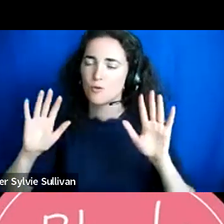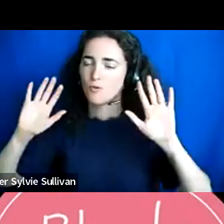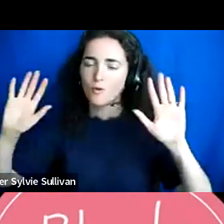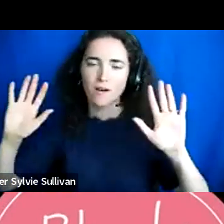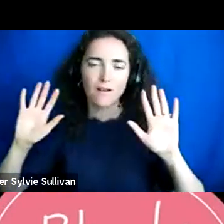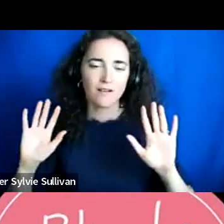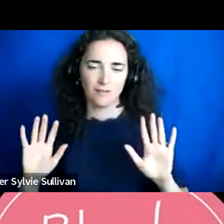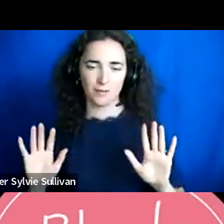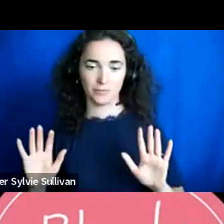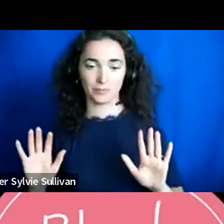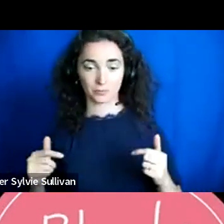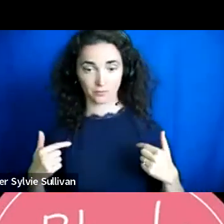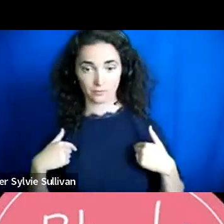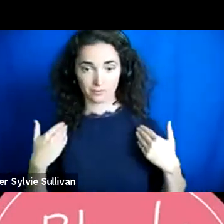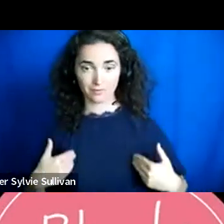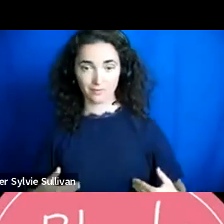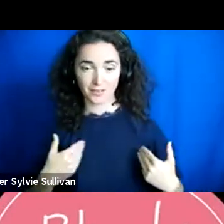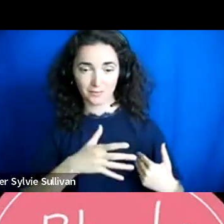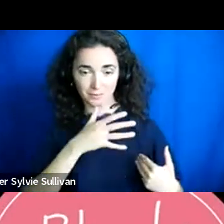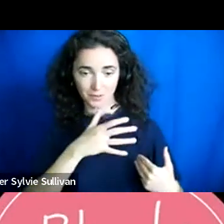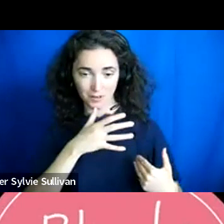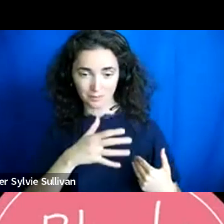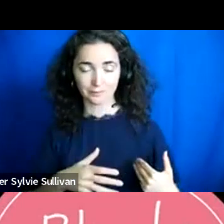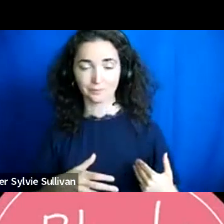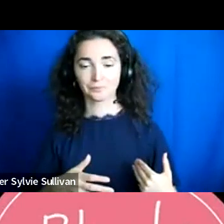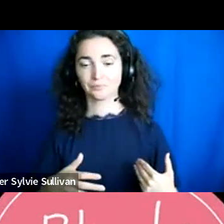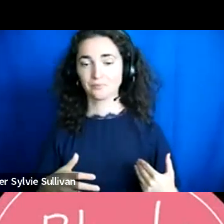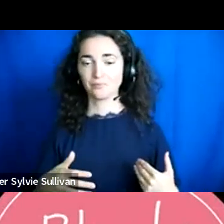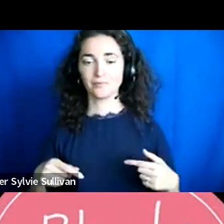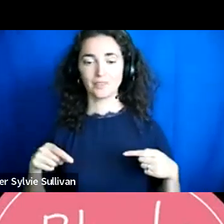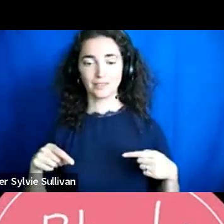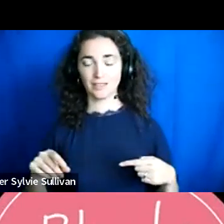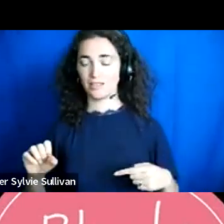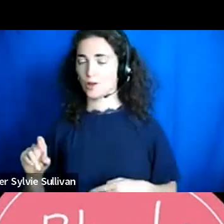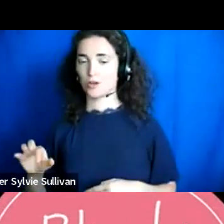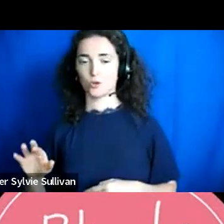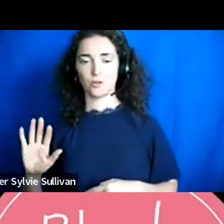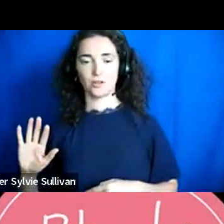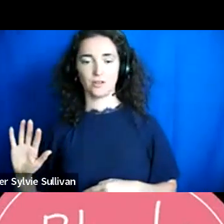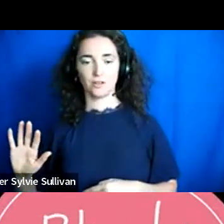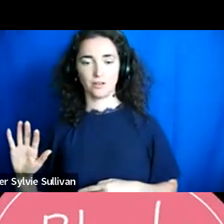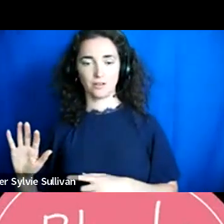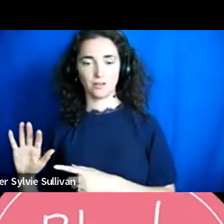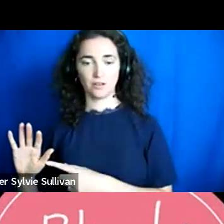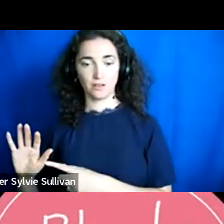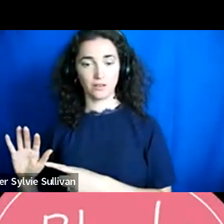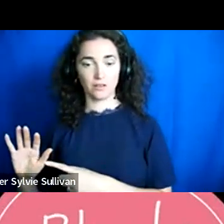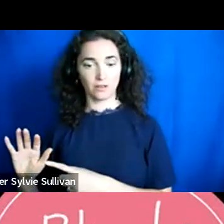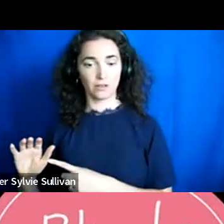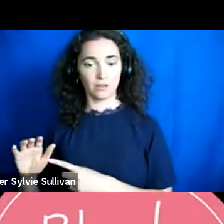As a parent going through this is gonna be started here at going to Lsbi and Baton Rouge.